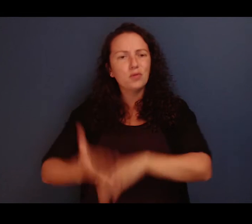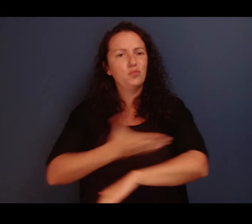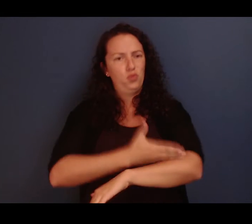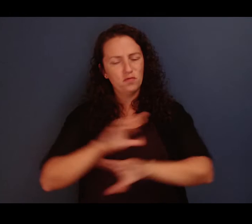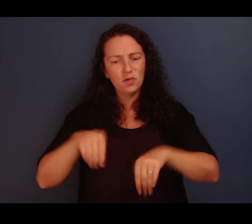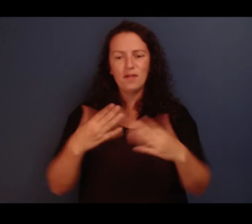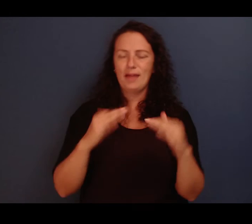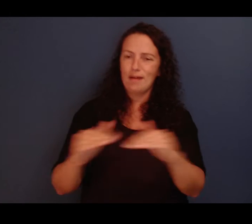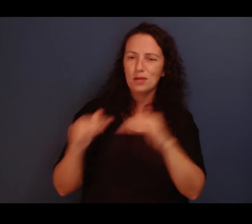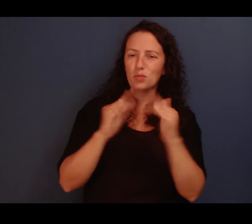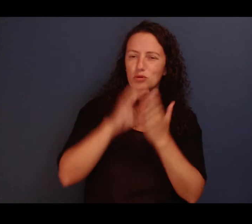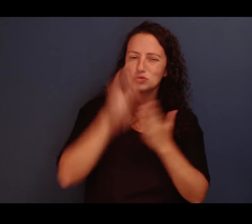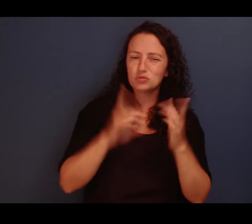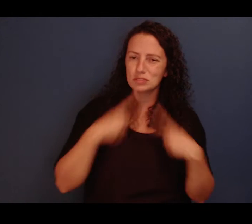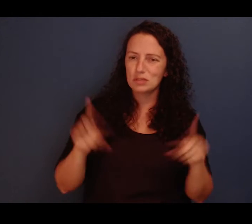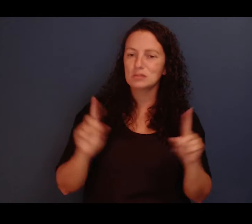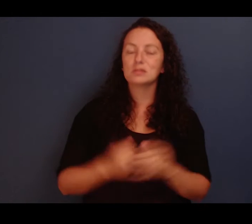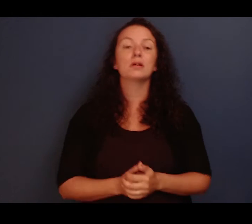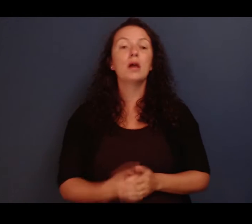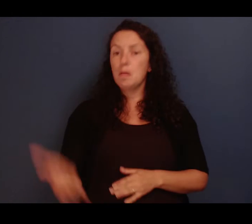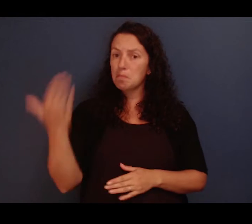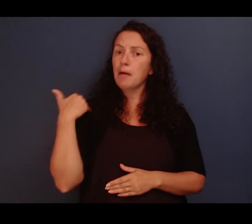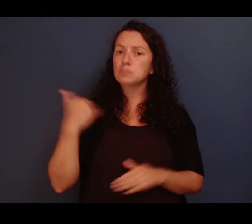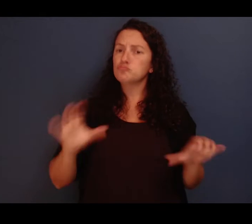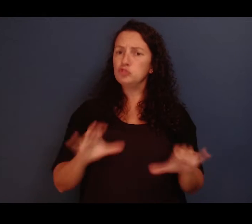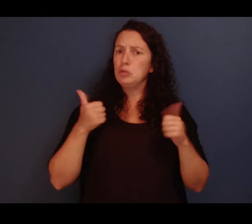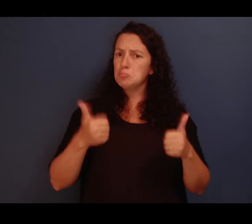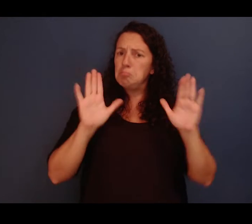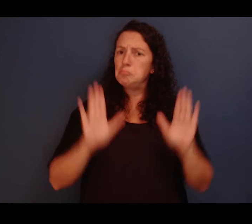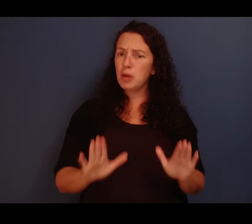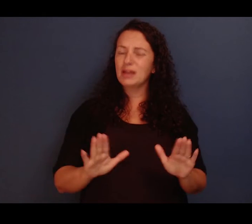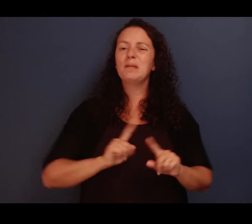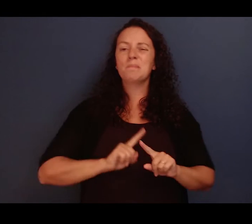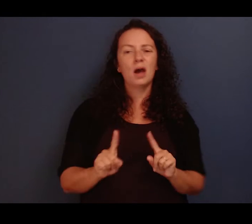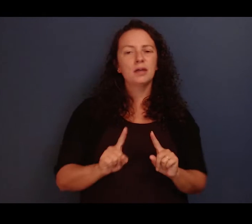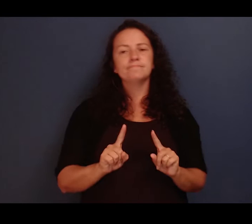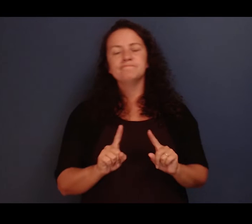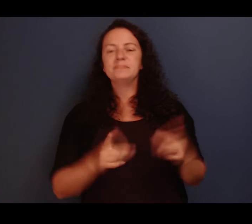student success. In the past, we were certainly doing great things, but often discretely or